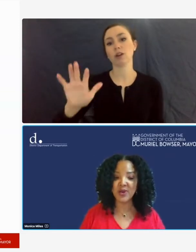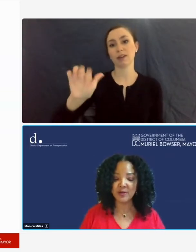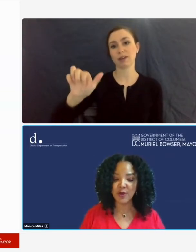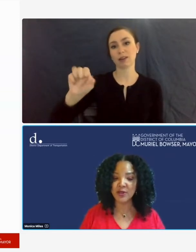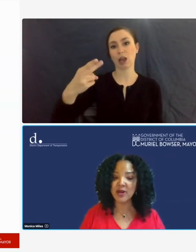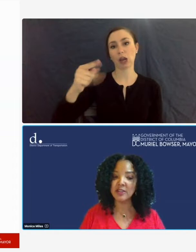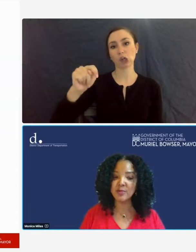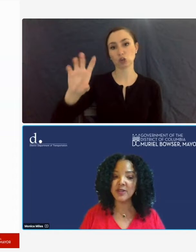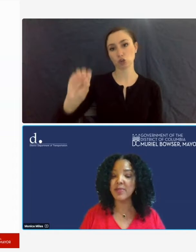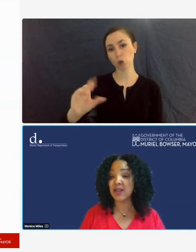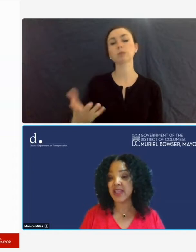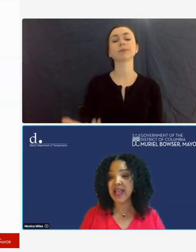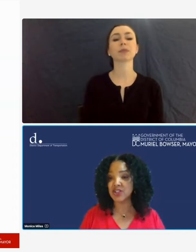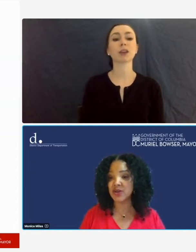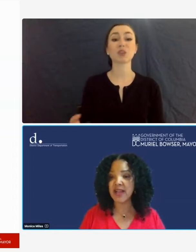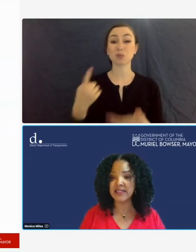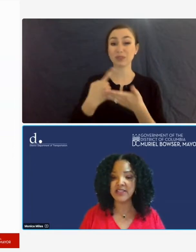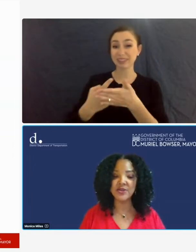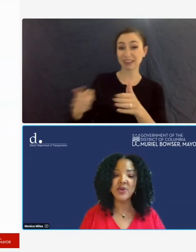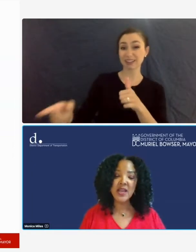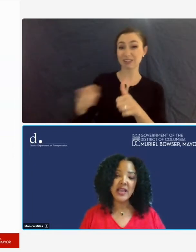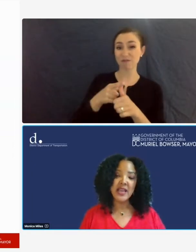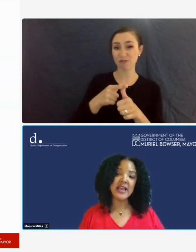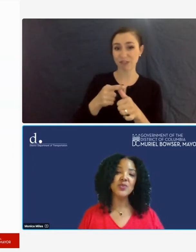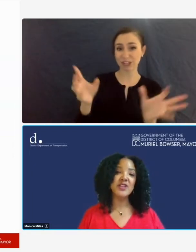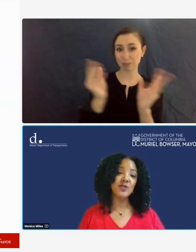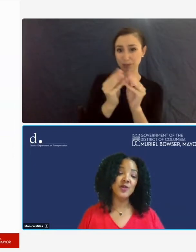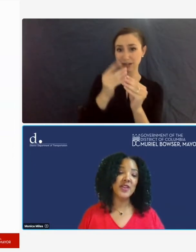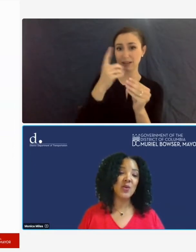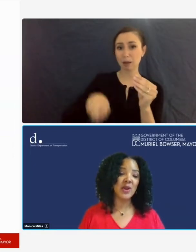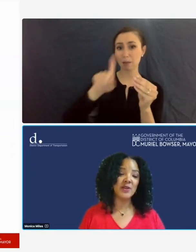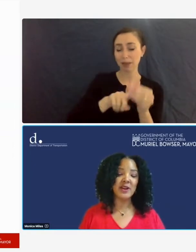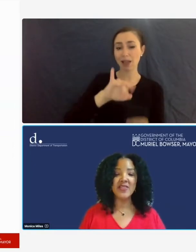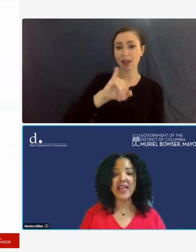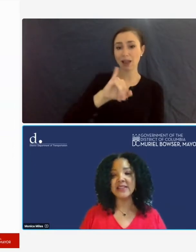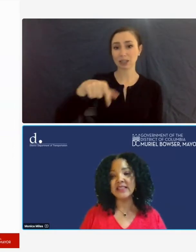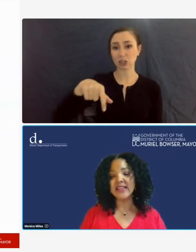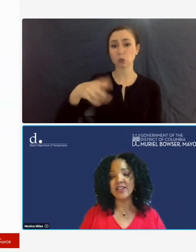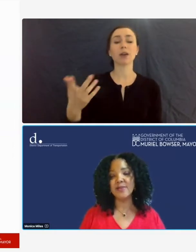webinar a little bit about the ashtal icq and as we know from that webinar that is the document